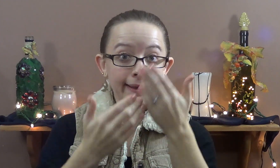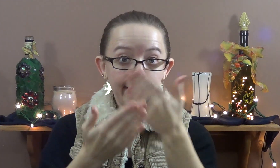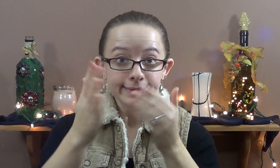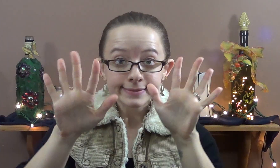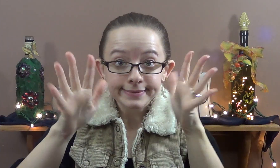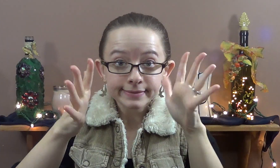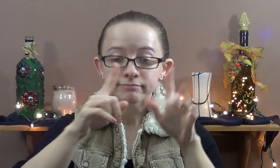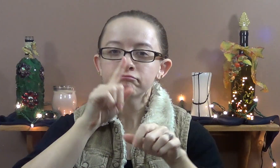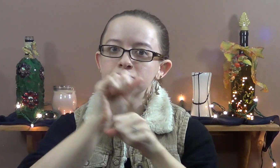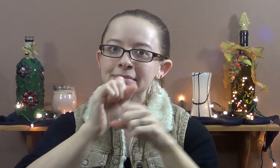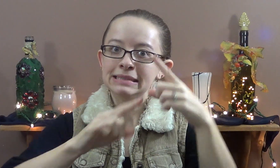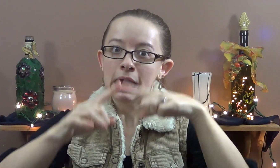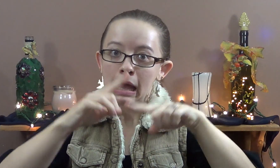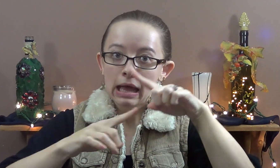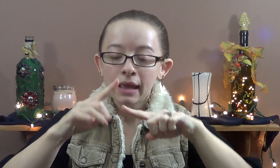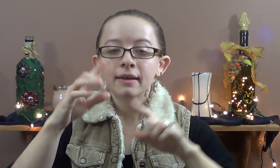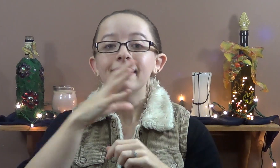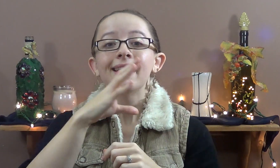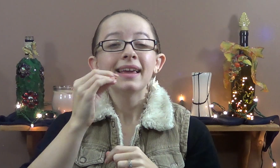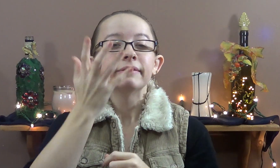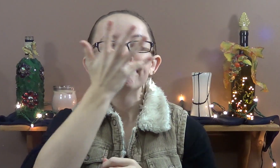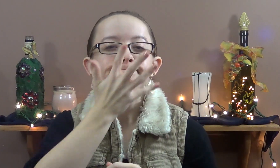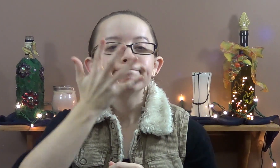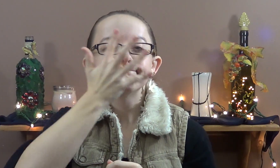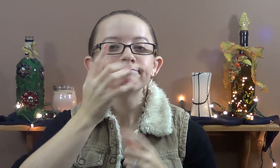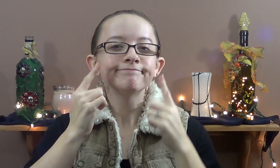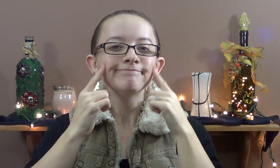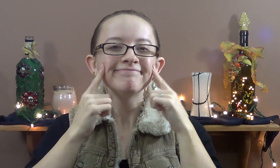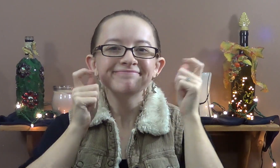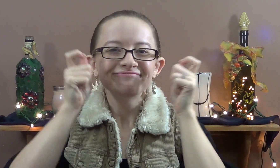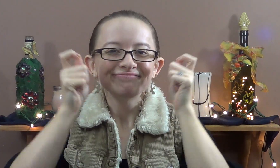using sign language, you are watching their hands, the actual sign.